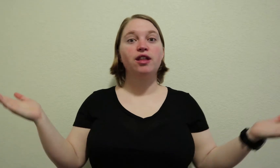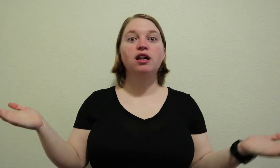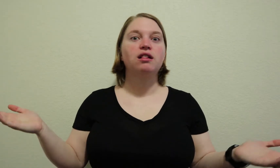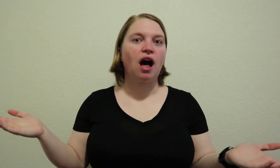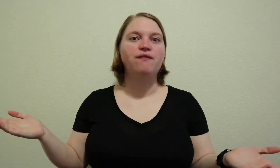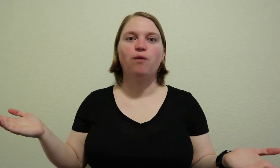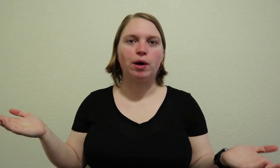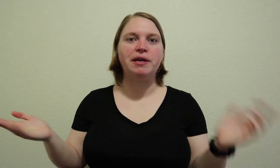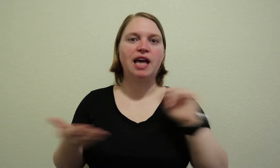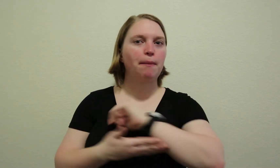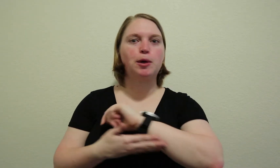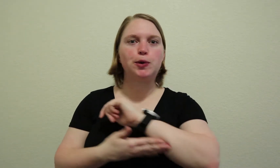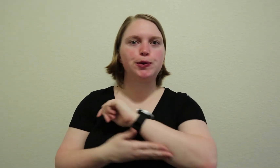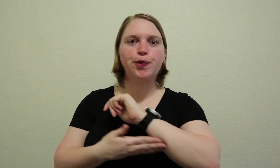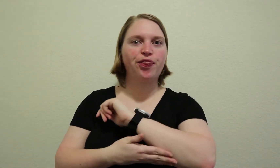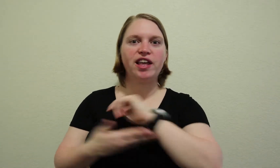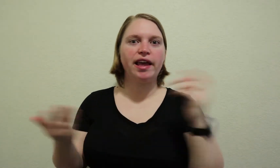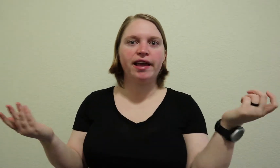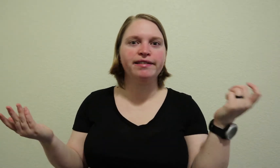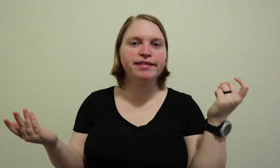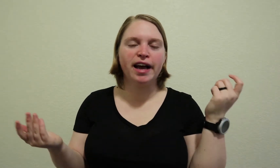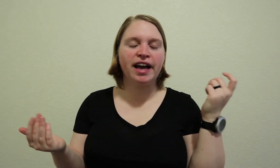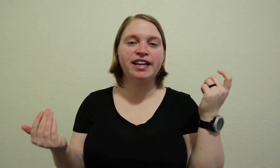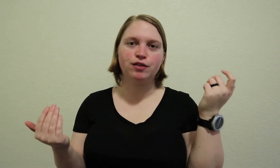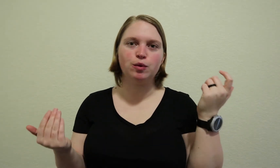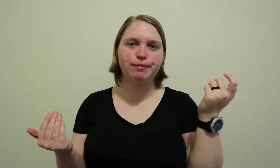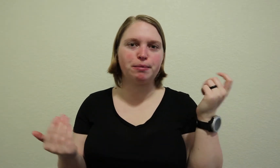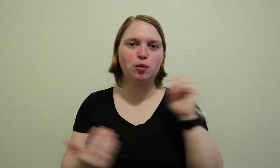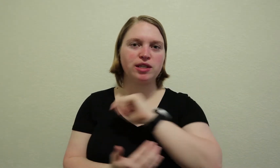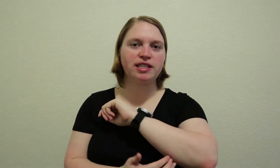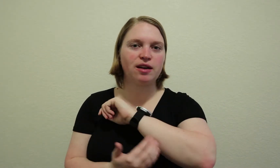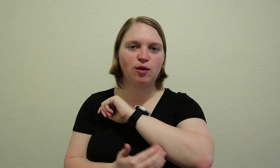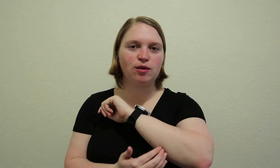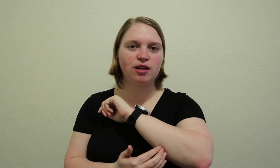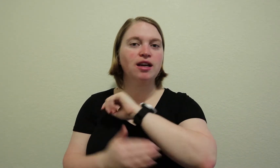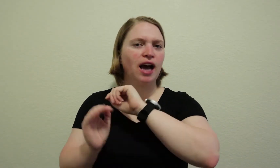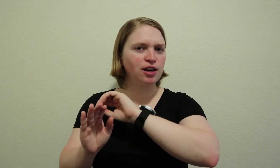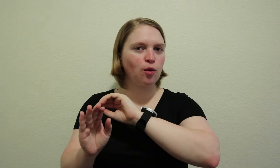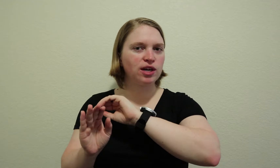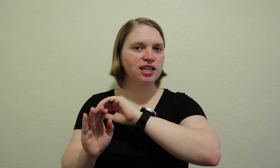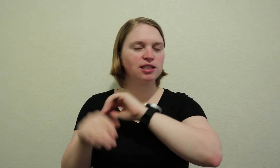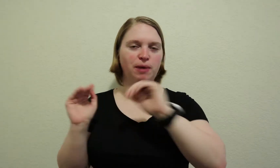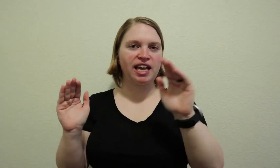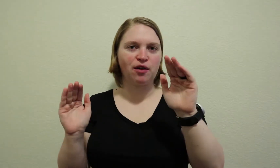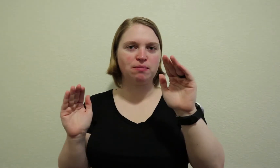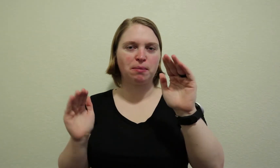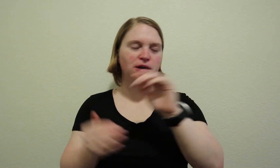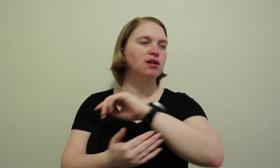The clot forming chemical thingy, I never remember what is that called, I know what it is but I can't remember